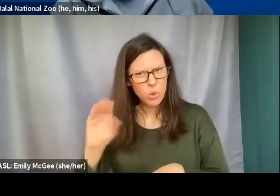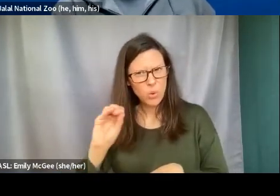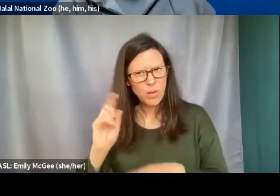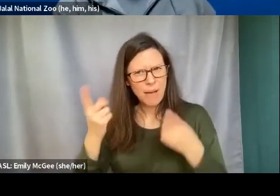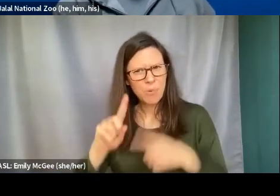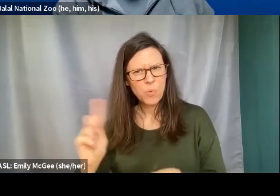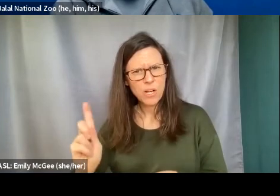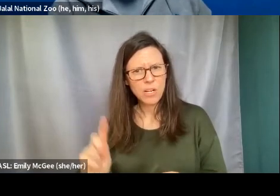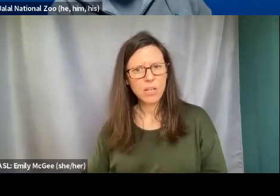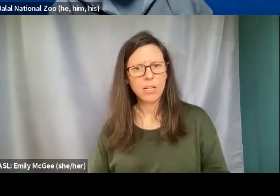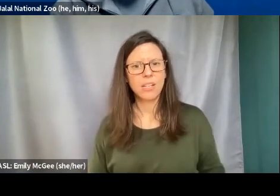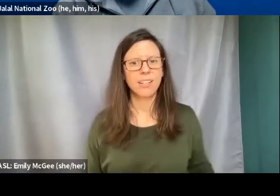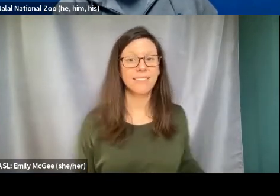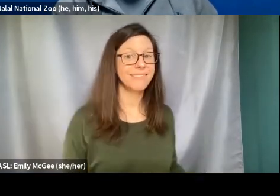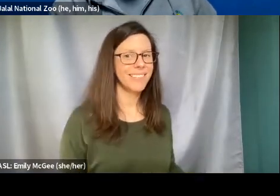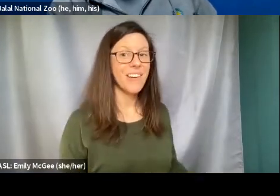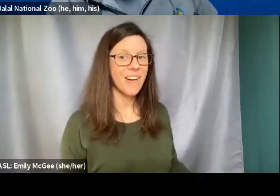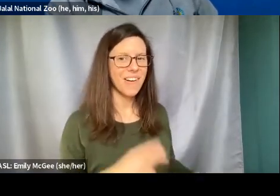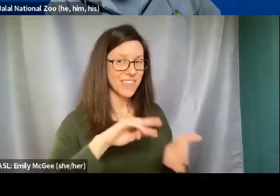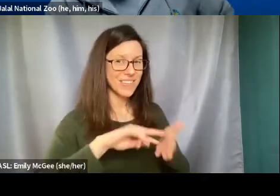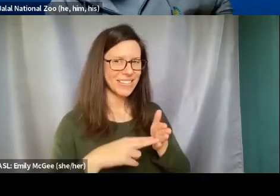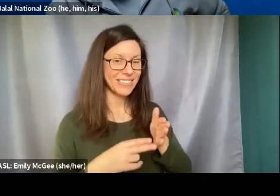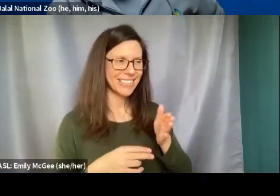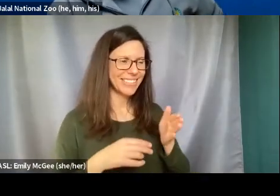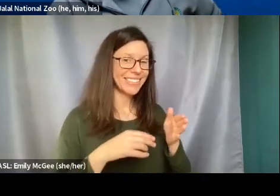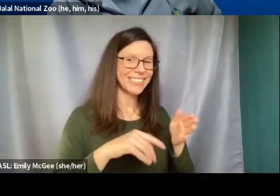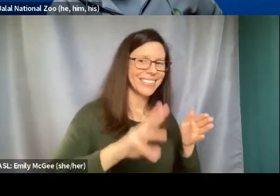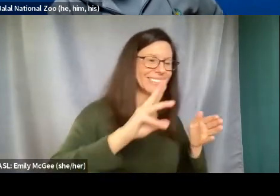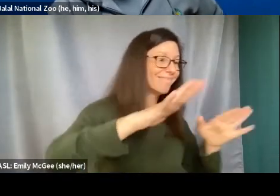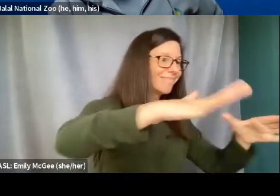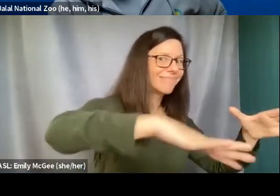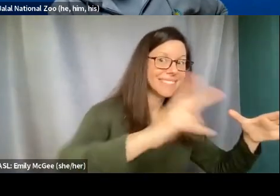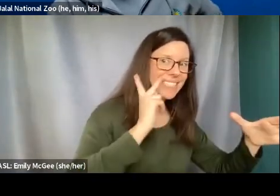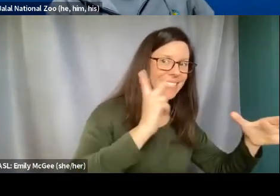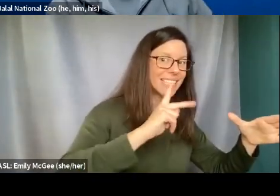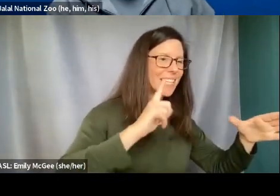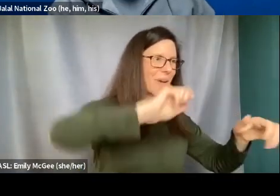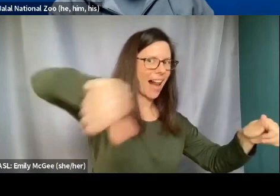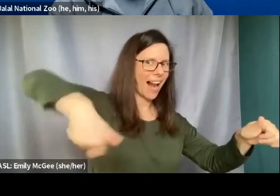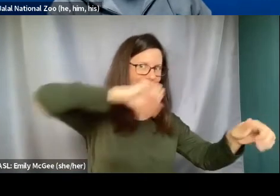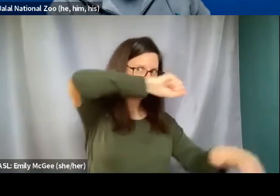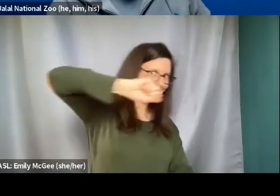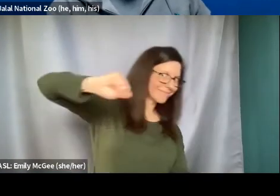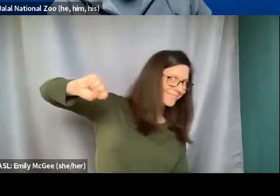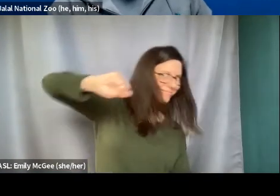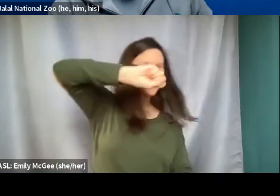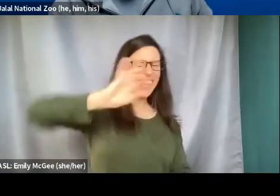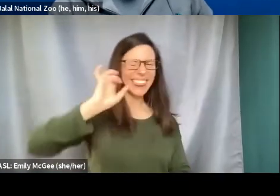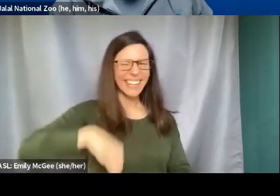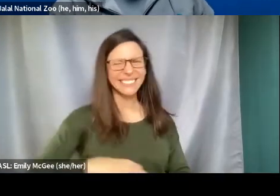Jalal: Oh, don't look behind the curtain. It is hidden, and that's, that's what actually I